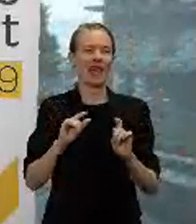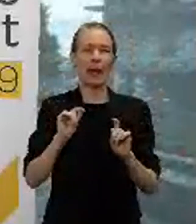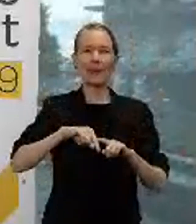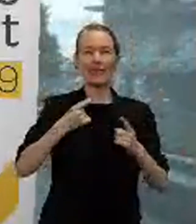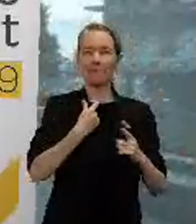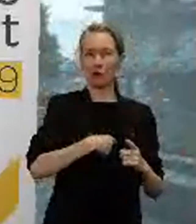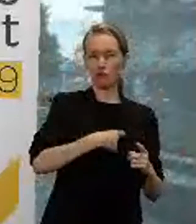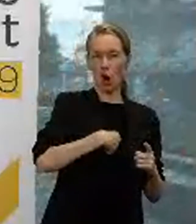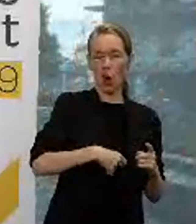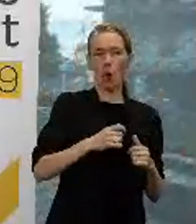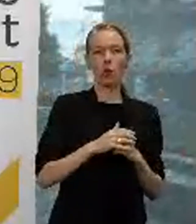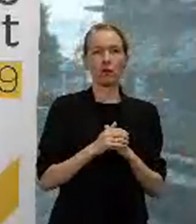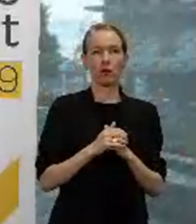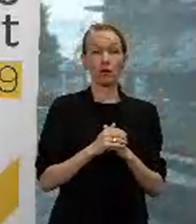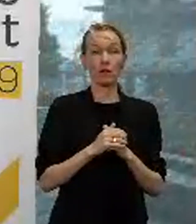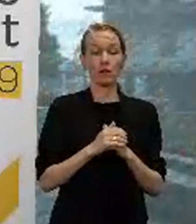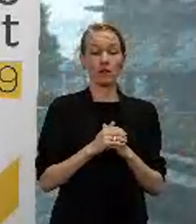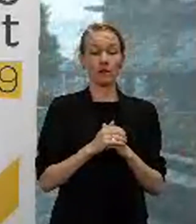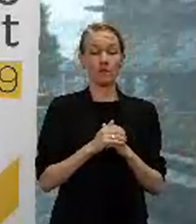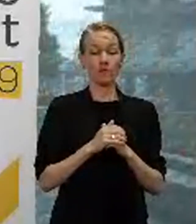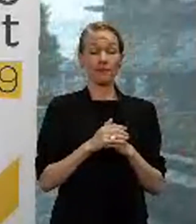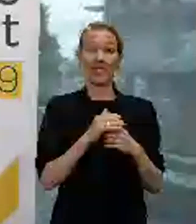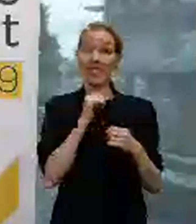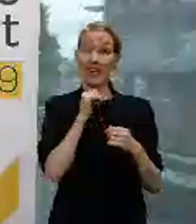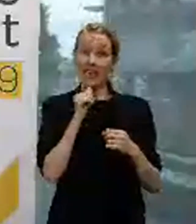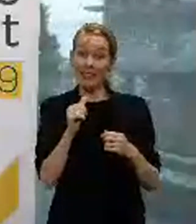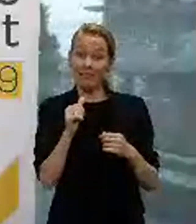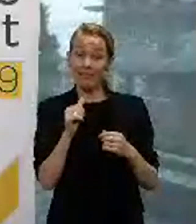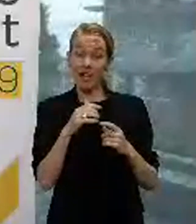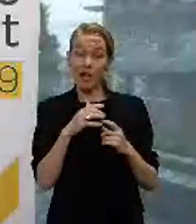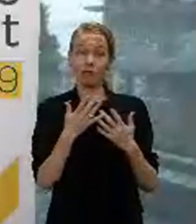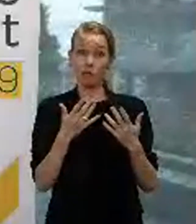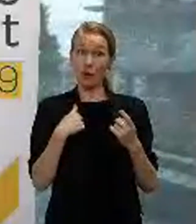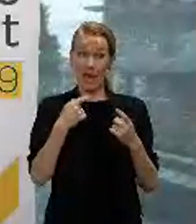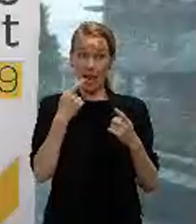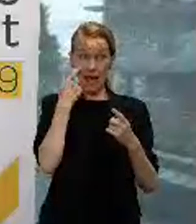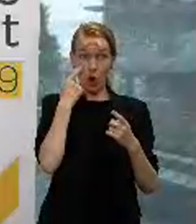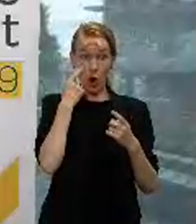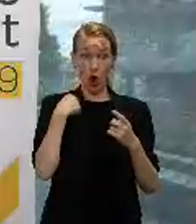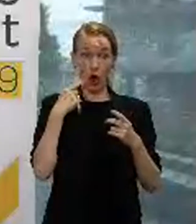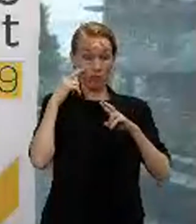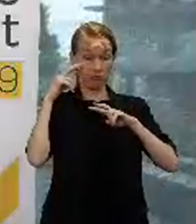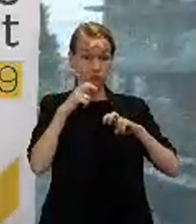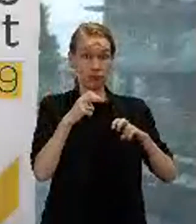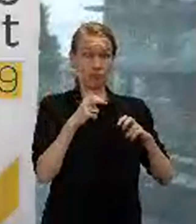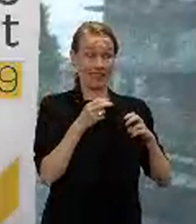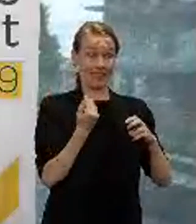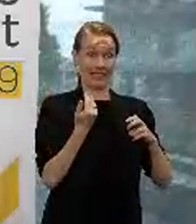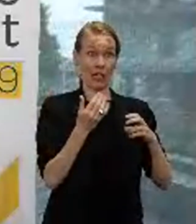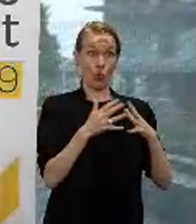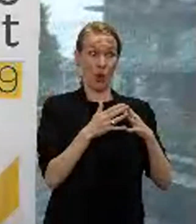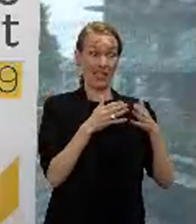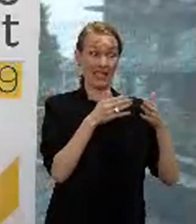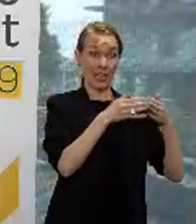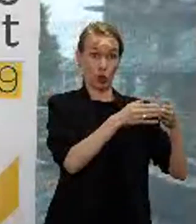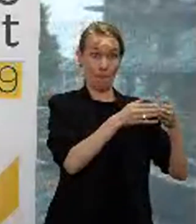want to make sure that, for example, if we go back and look at the two ships he has been on, that whether there were others at the ports who might